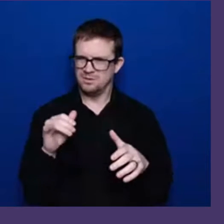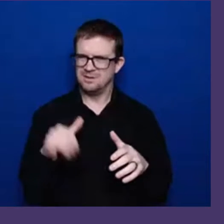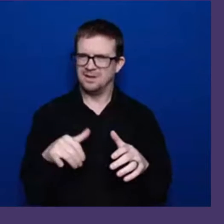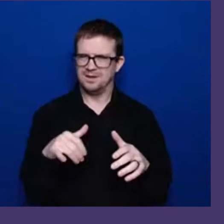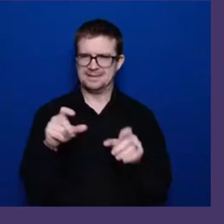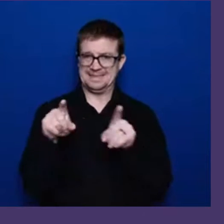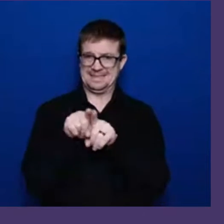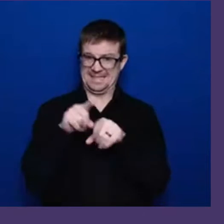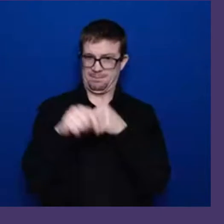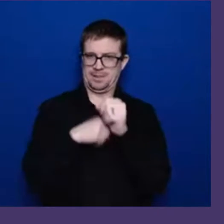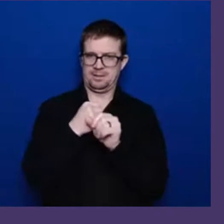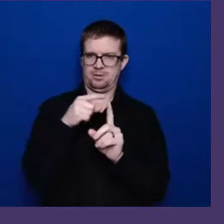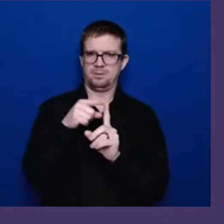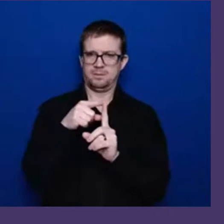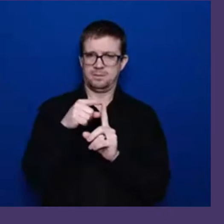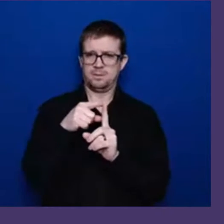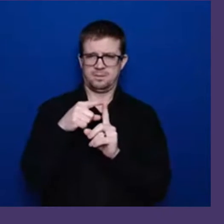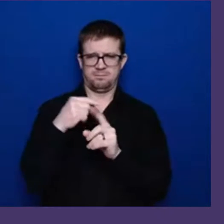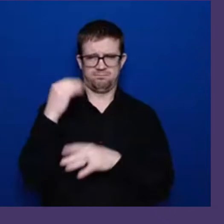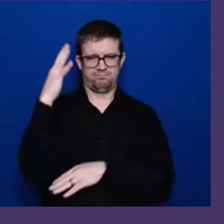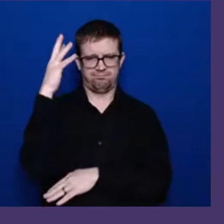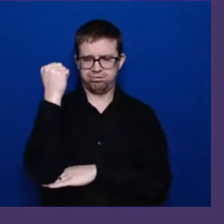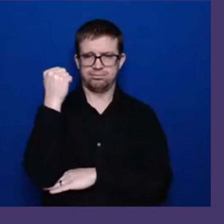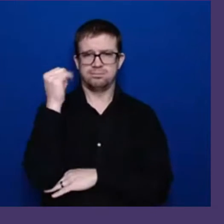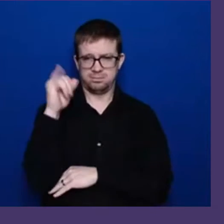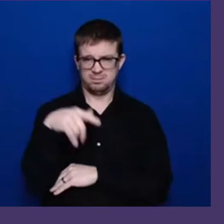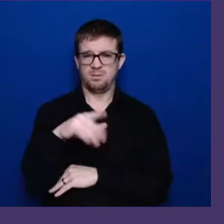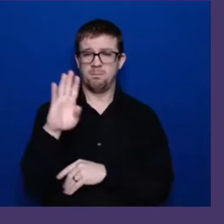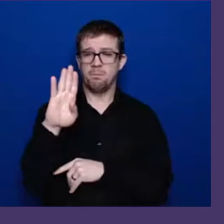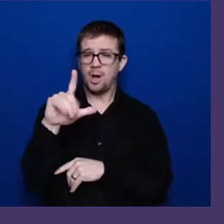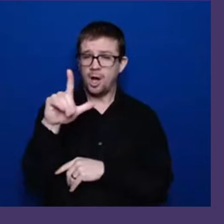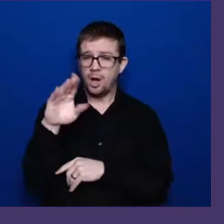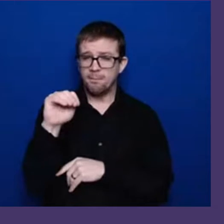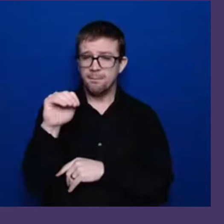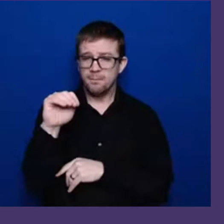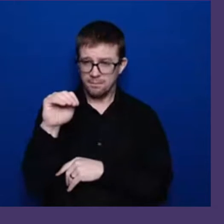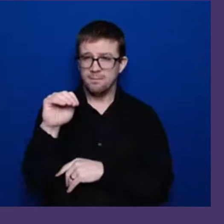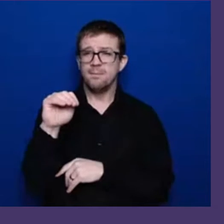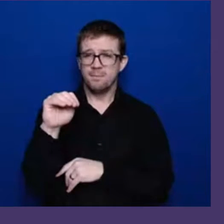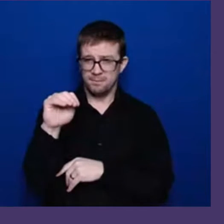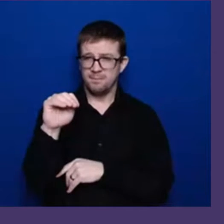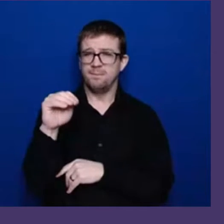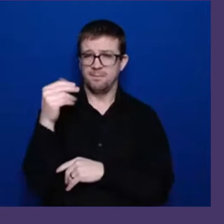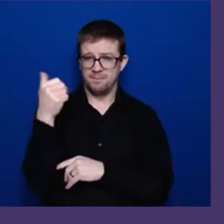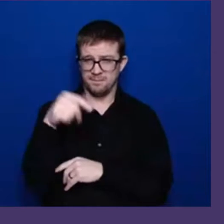the Black Lives Matter movement, it was, quite literally, those intersections at the head.